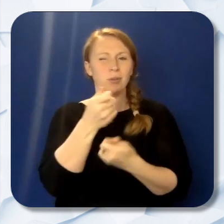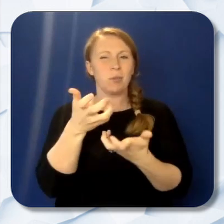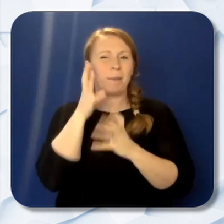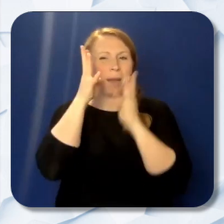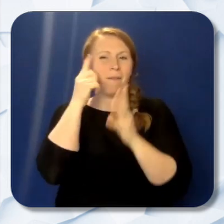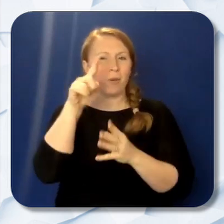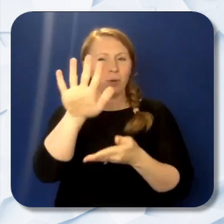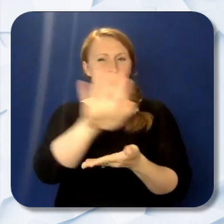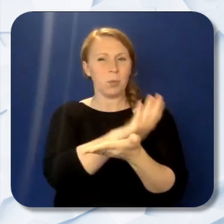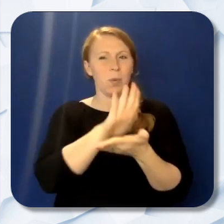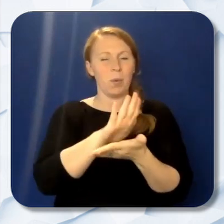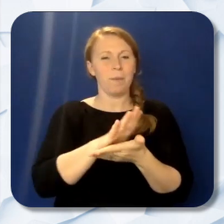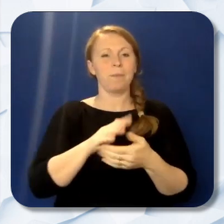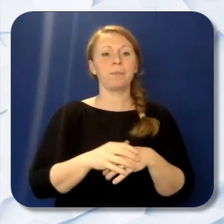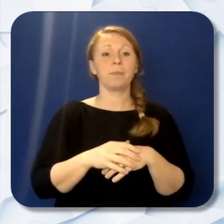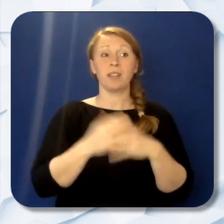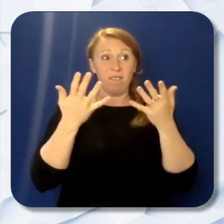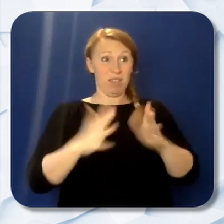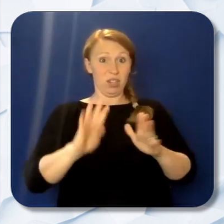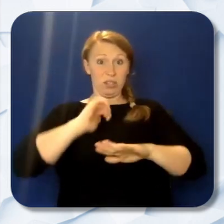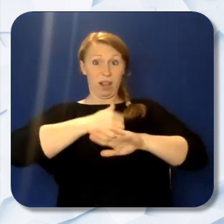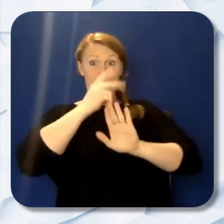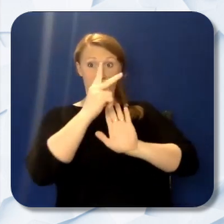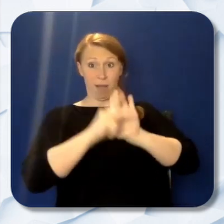have the Board policy in place, you can work on physically getting the naloxone and starting